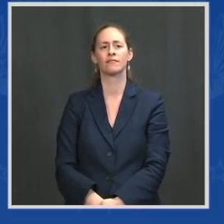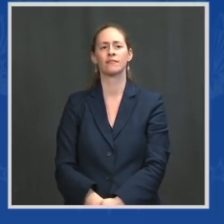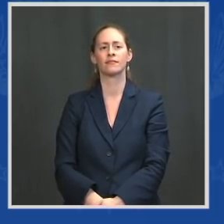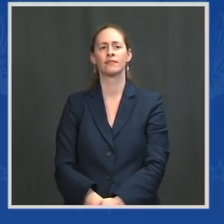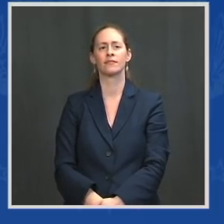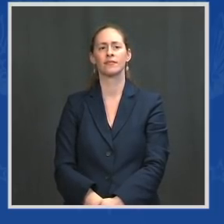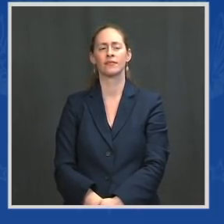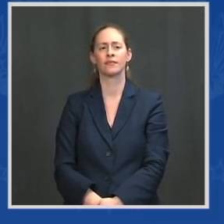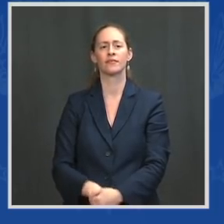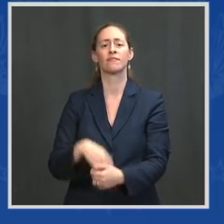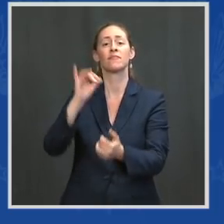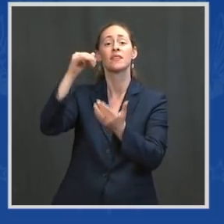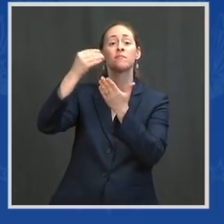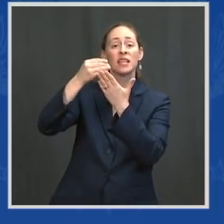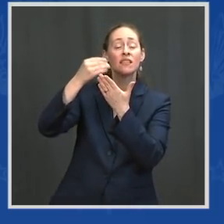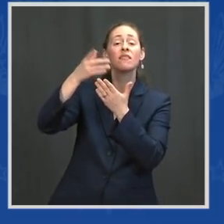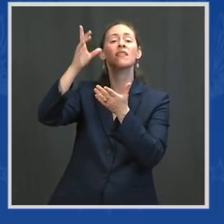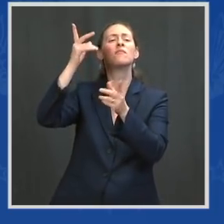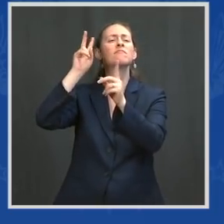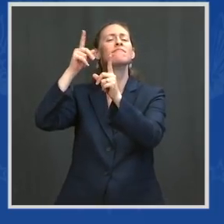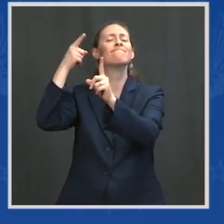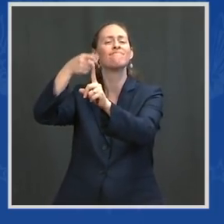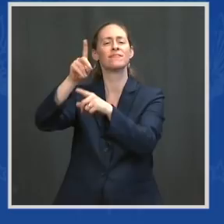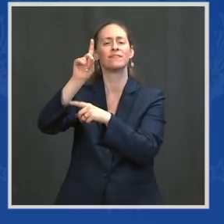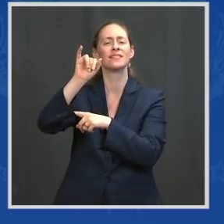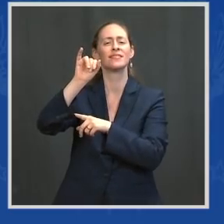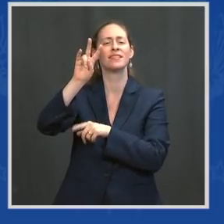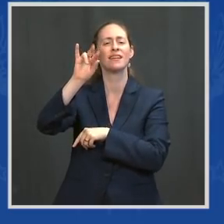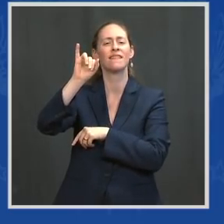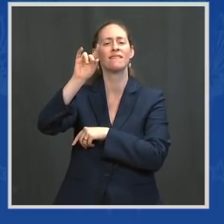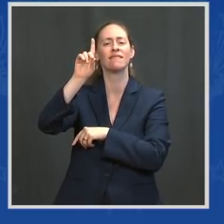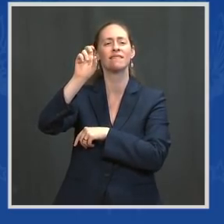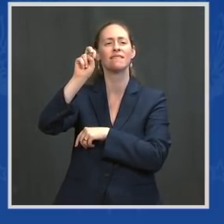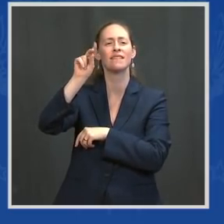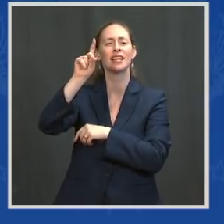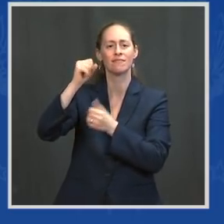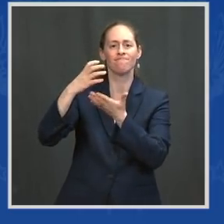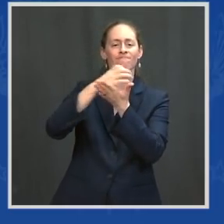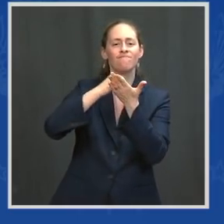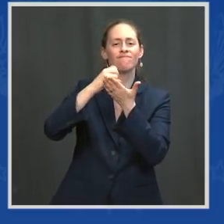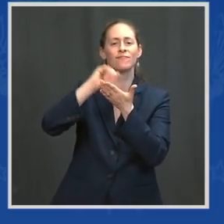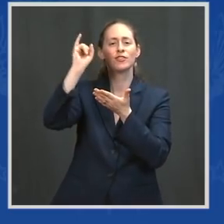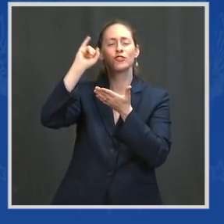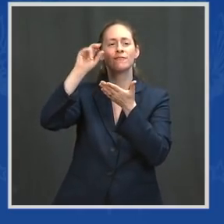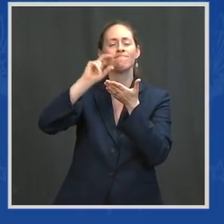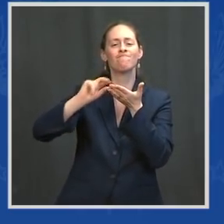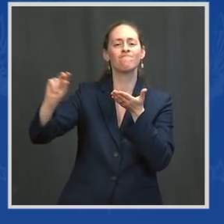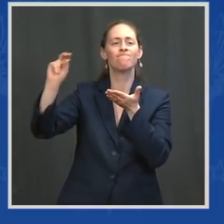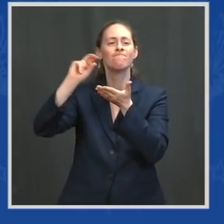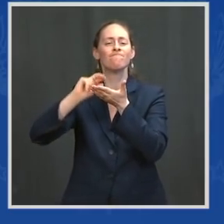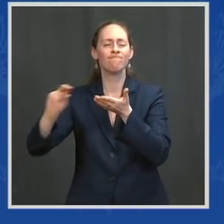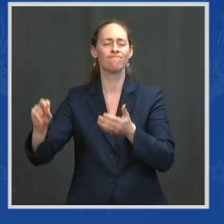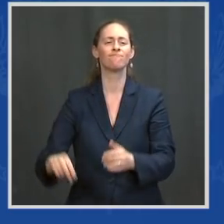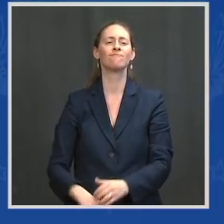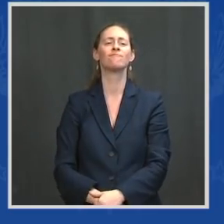according to the study out of the University of Massachusetts -- everything from salaries, employment, research,